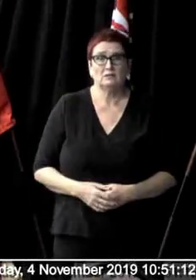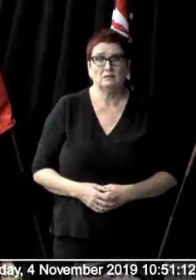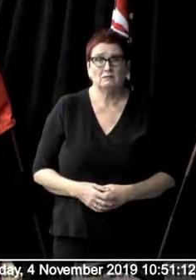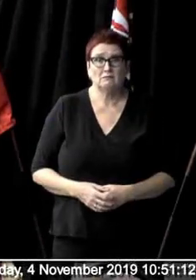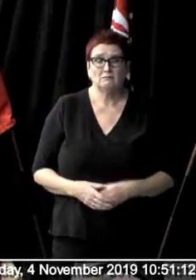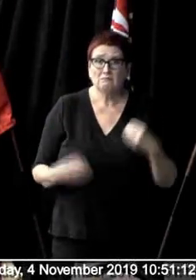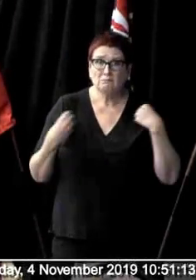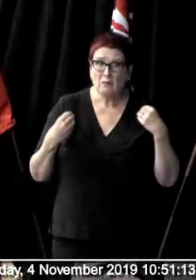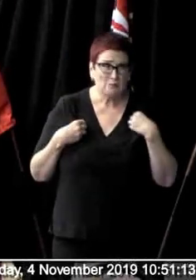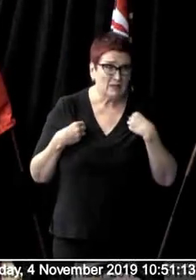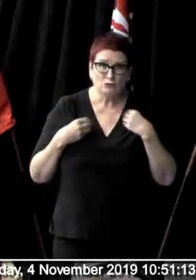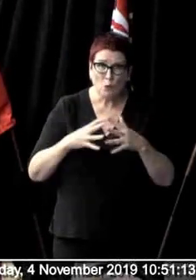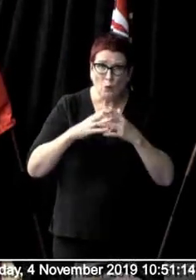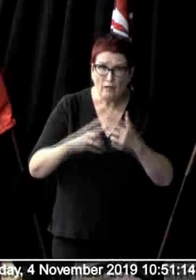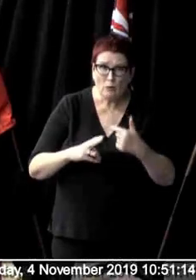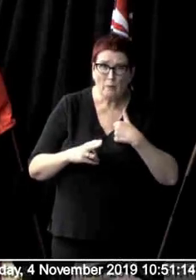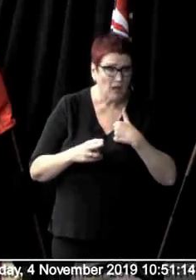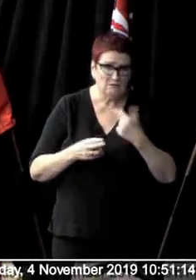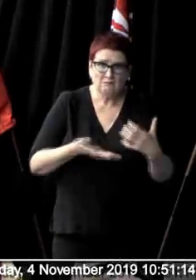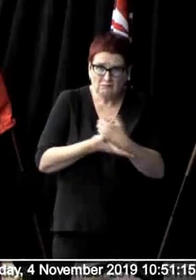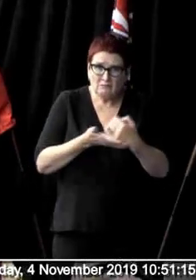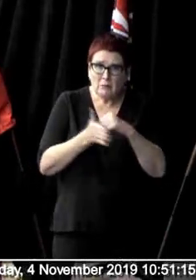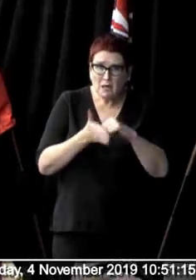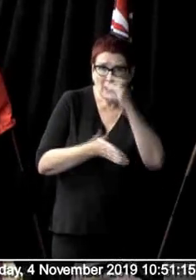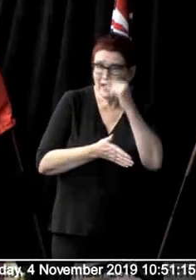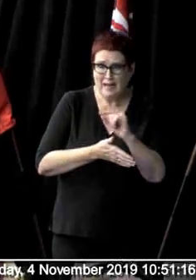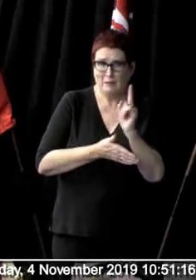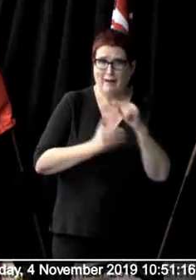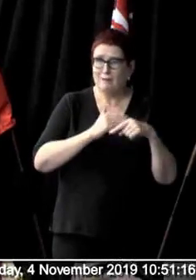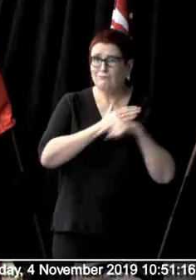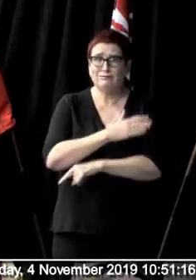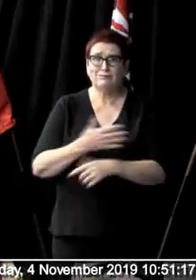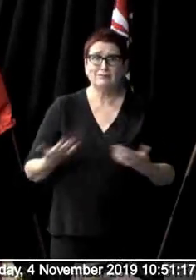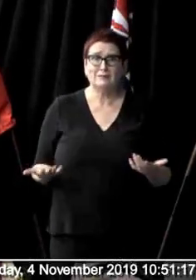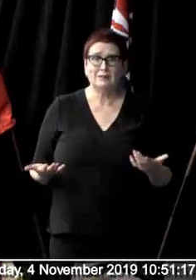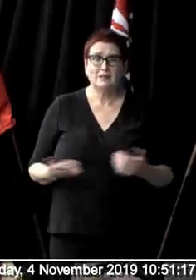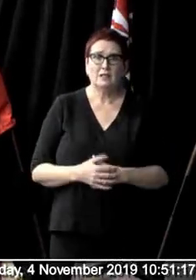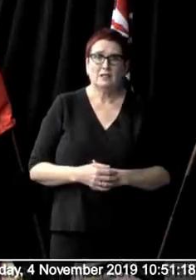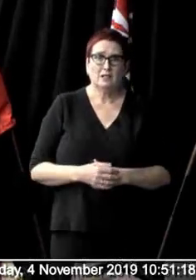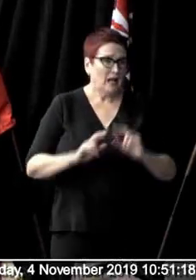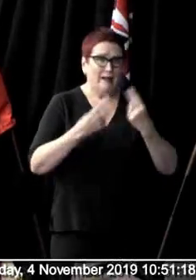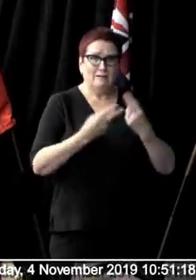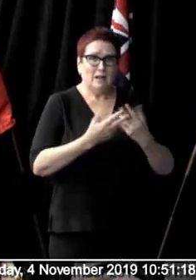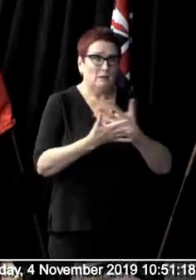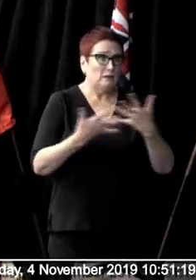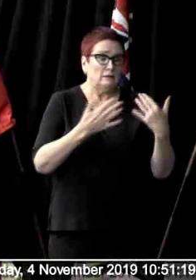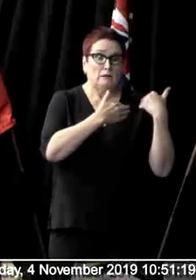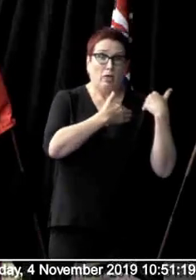both professionally financially. This has placed even greater strain on our family in so many ways.